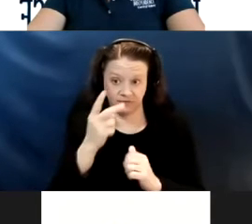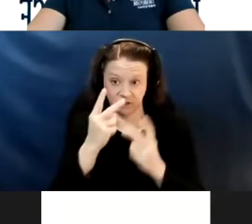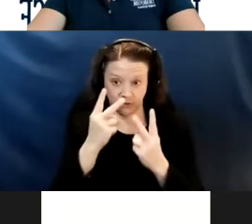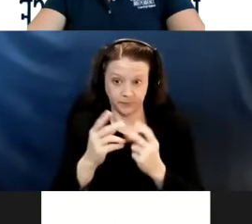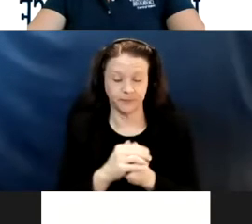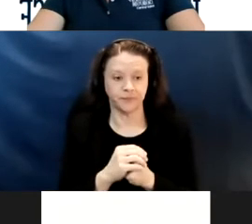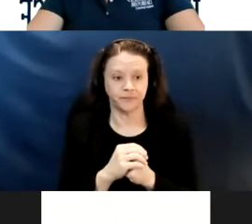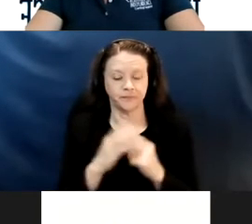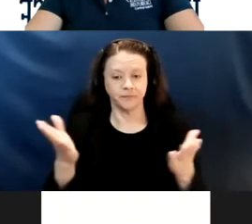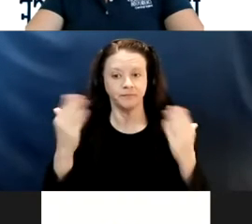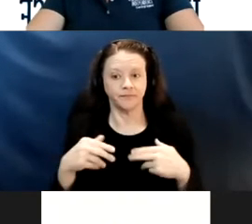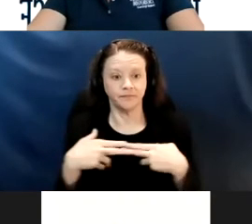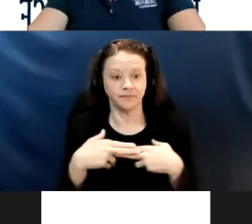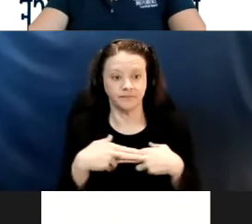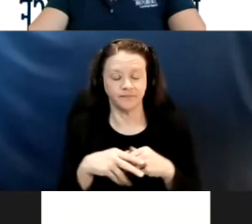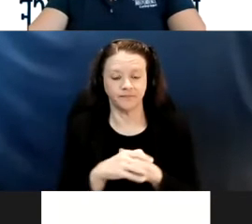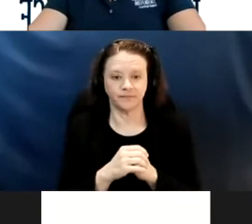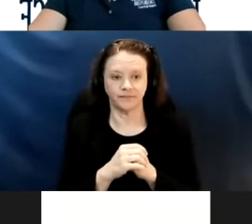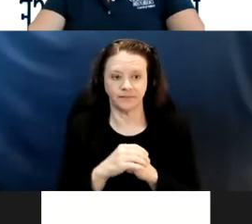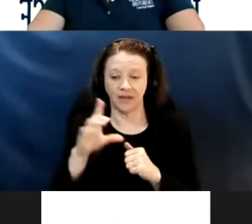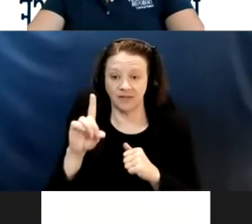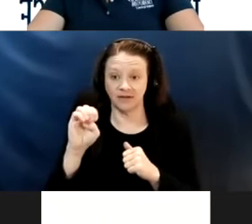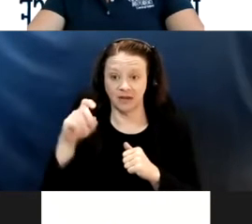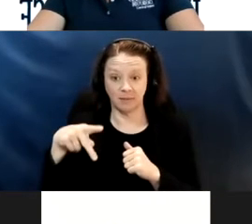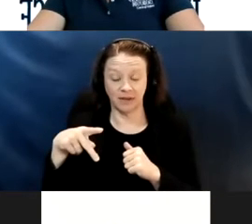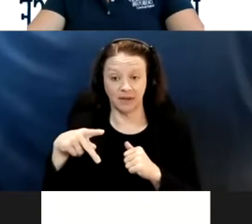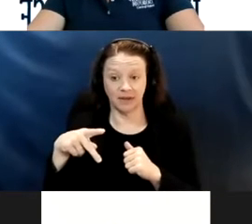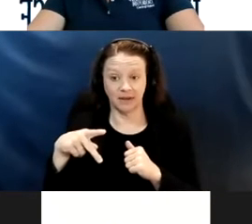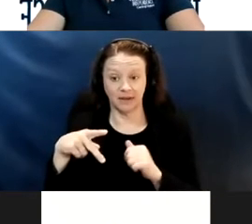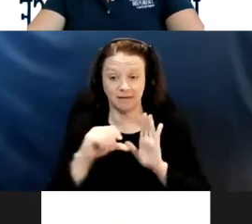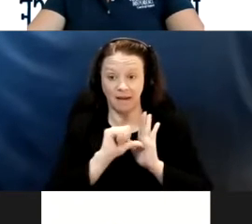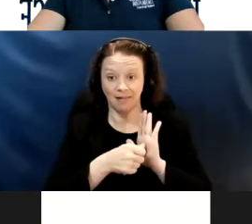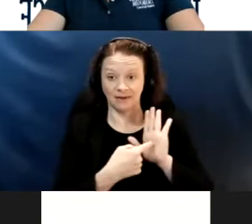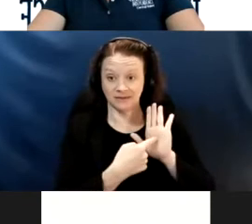Next slide, please. The DEP highlights.